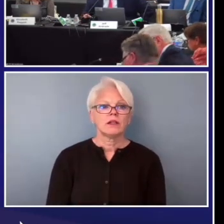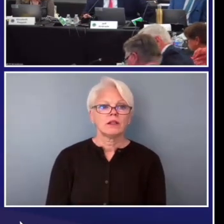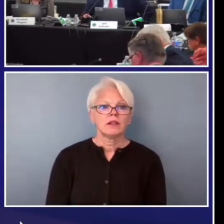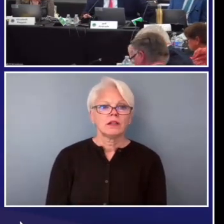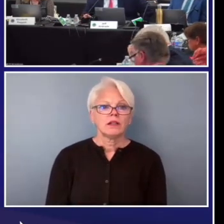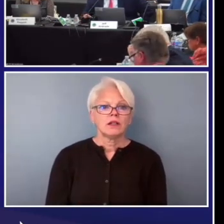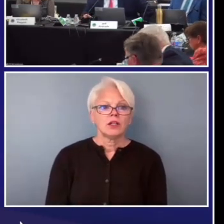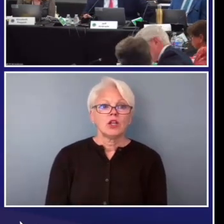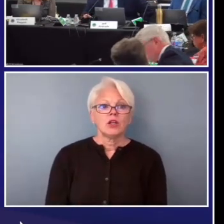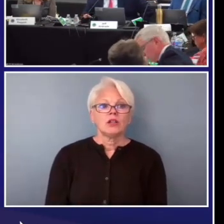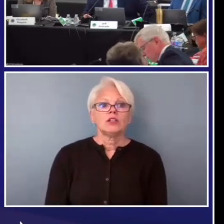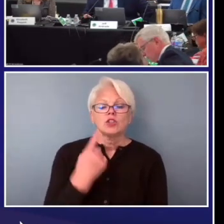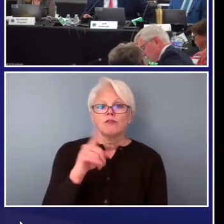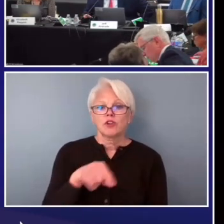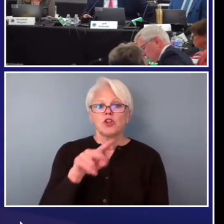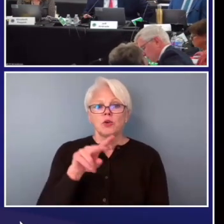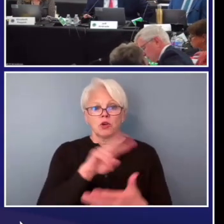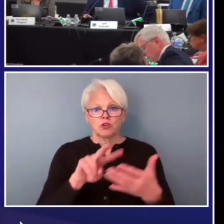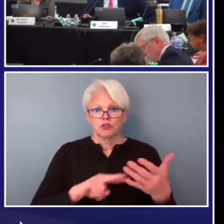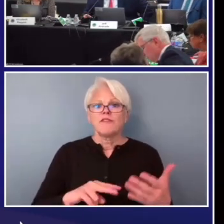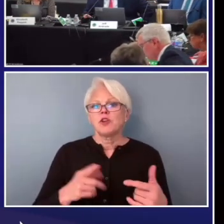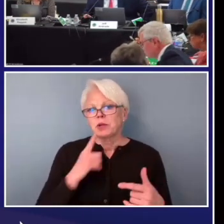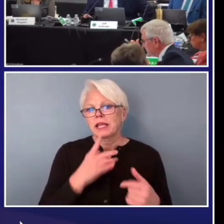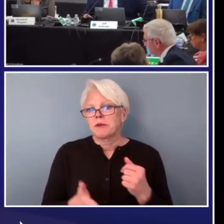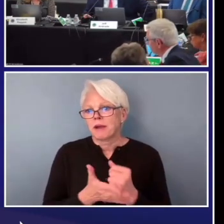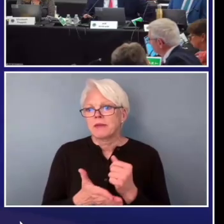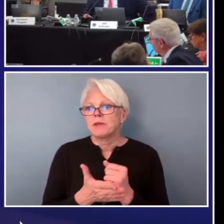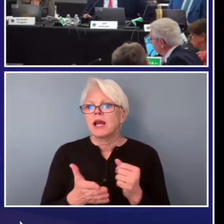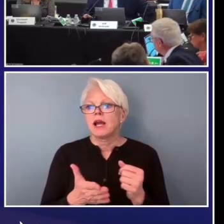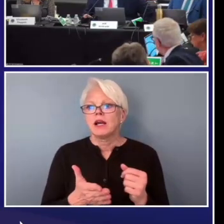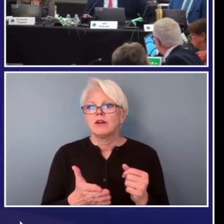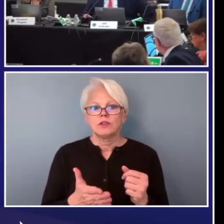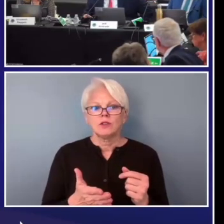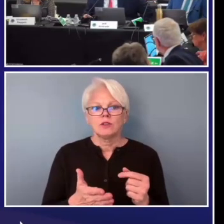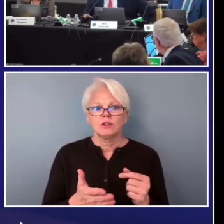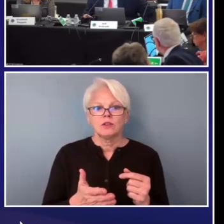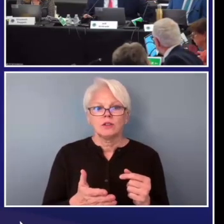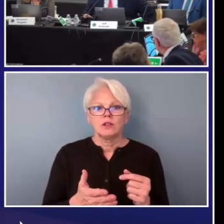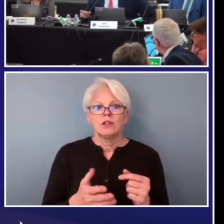of you reviewing, it may be helpful to, um, pull the federal, that federal register notice to just,